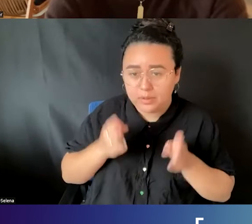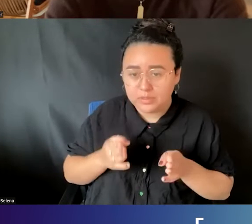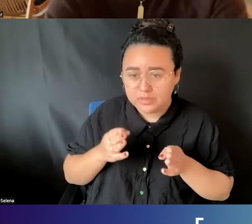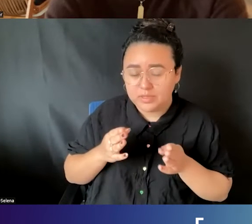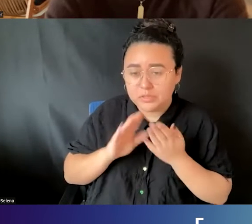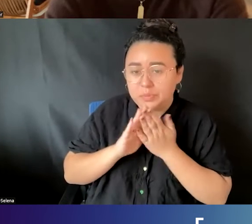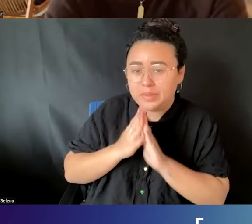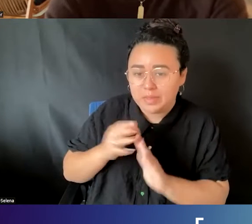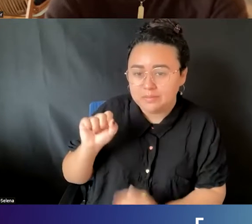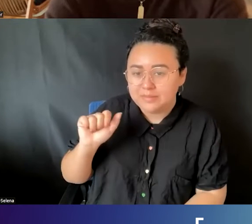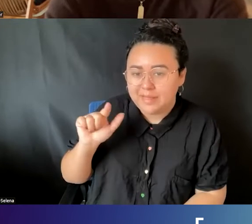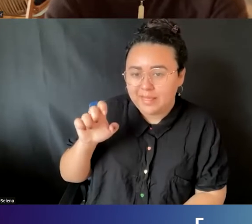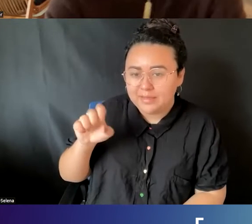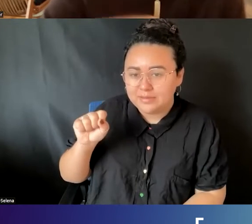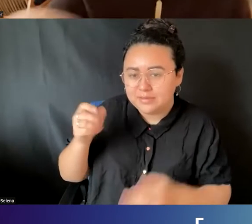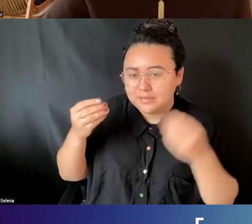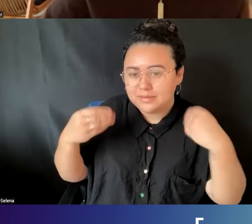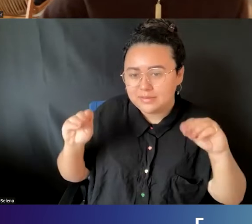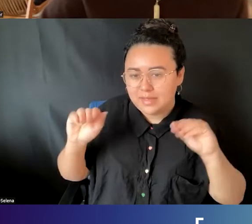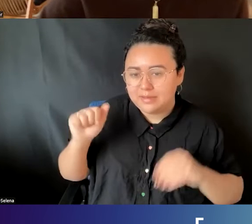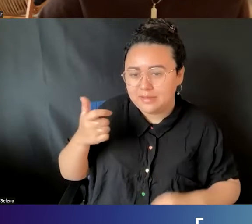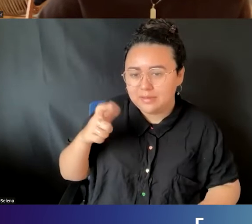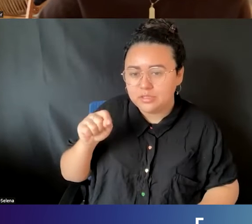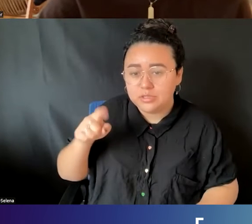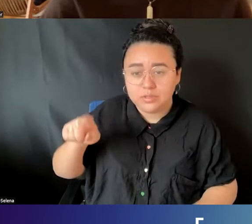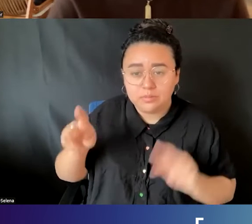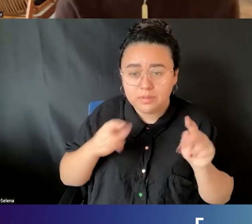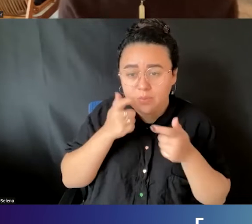so, you know, just in case there's folks who are watching and do don't know.